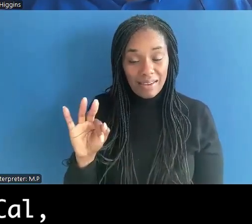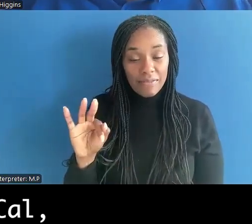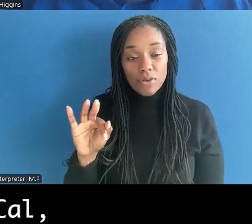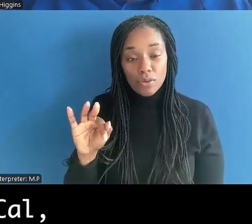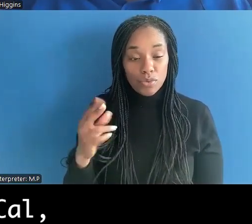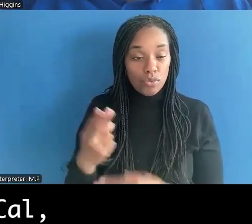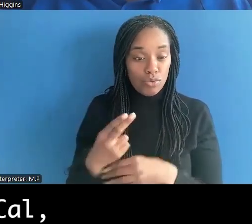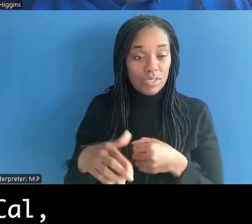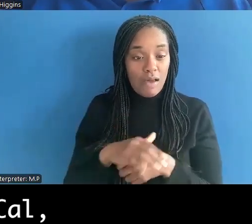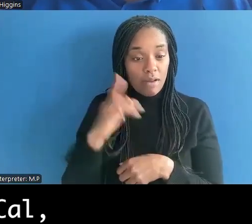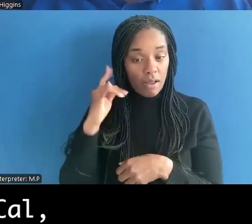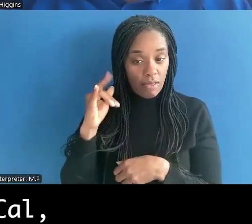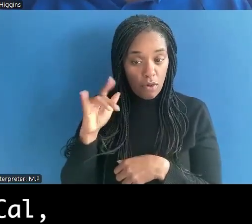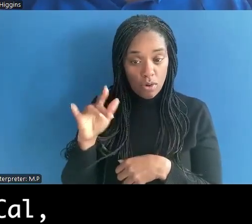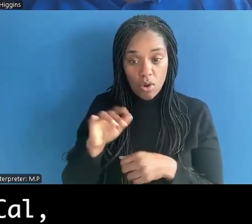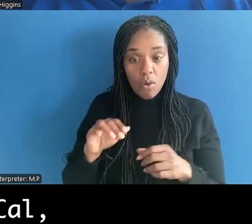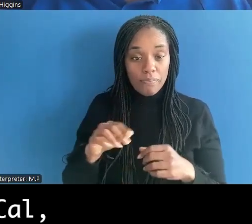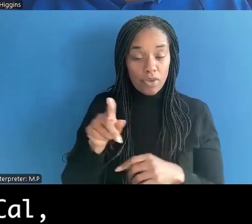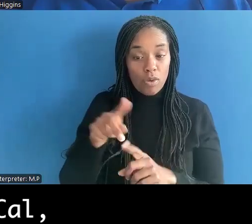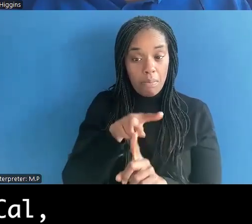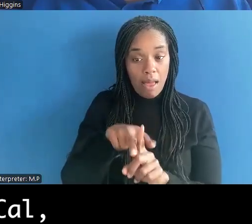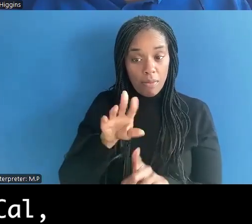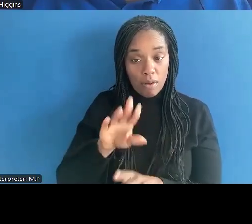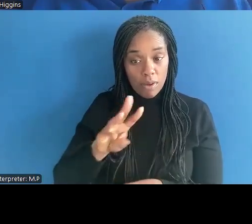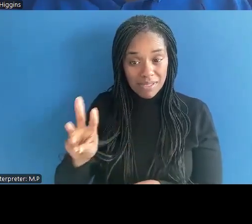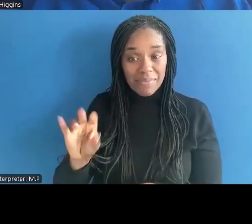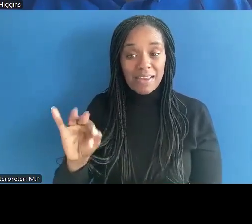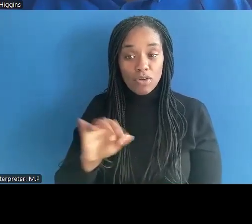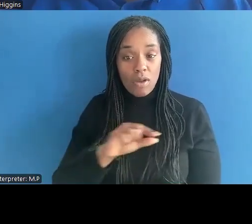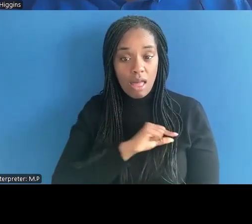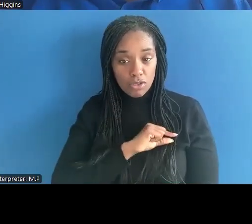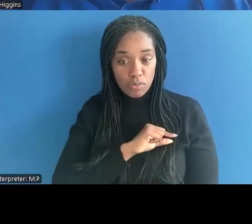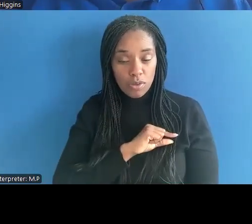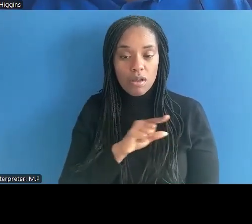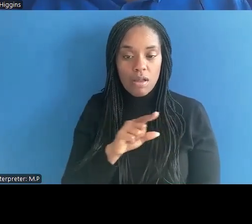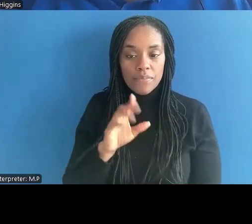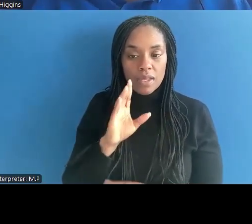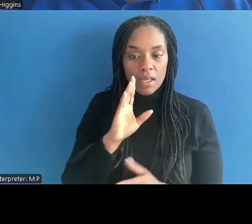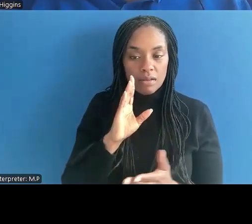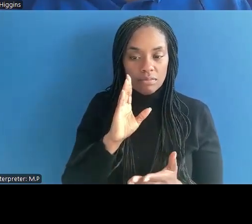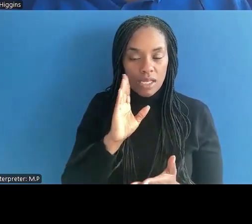if you're eligible for Medi-Cal, should, direct you to apply, through Medi-Cal, through their online system